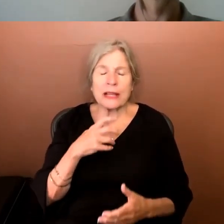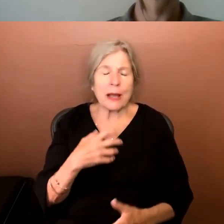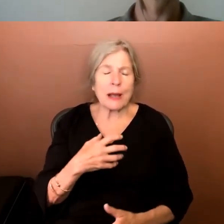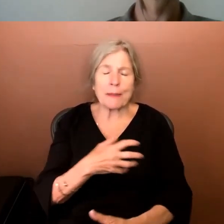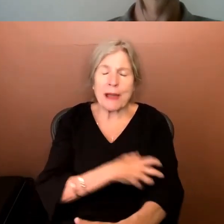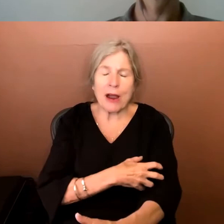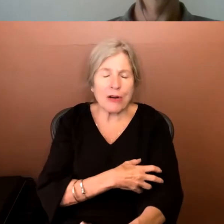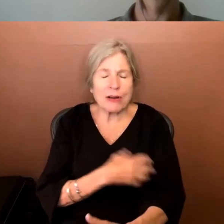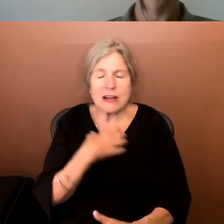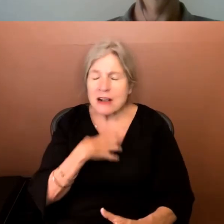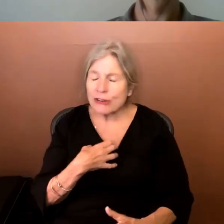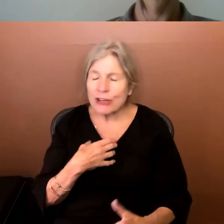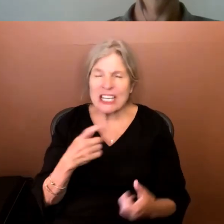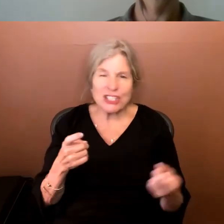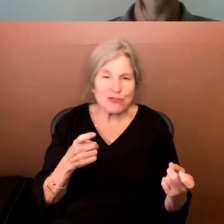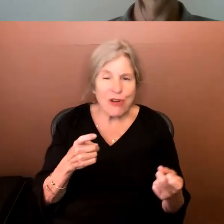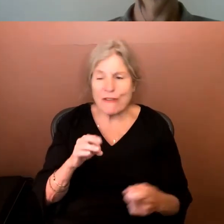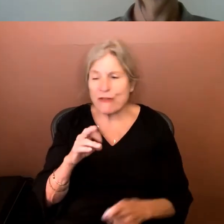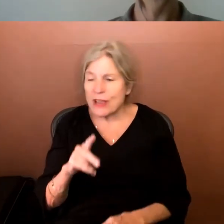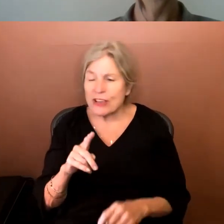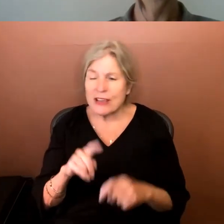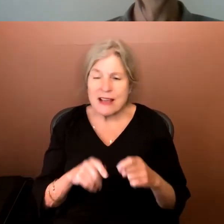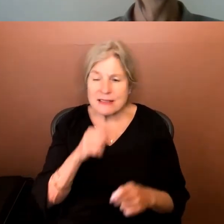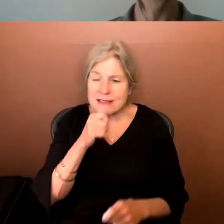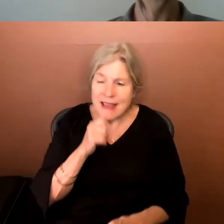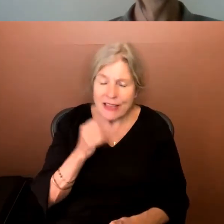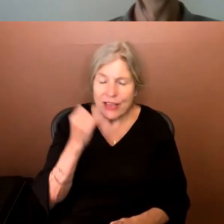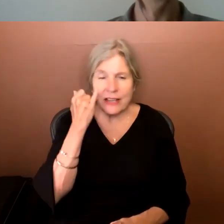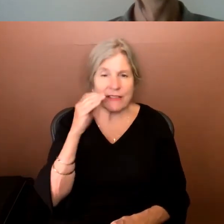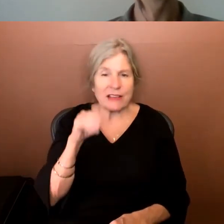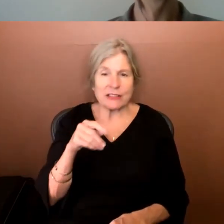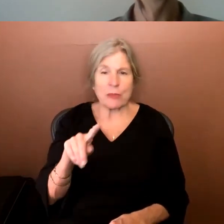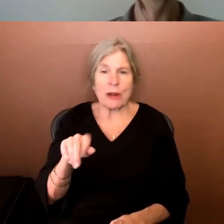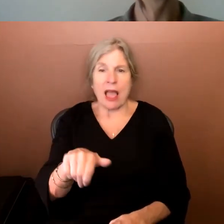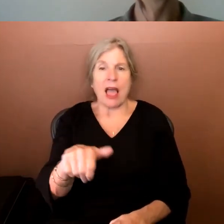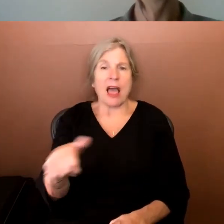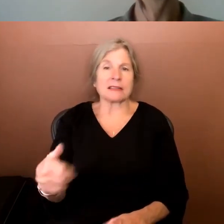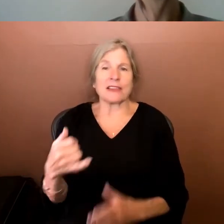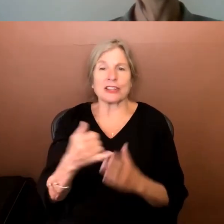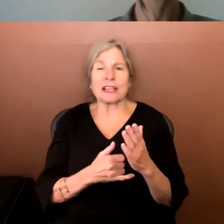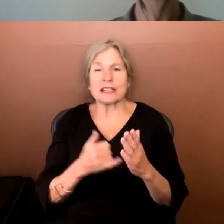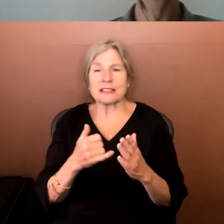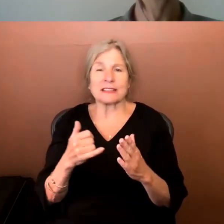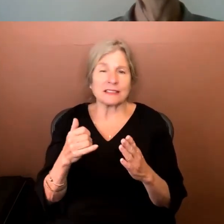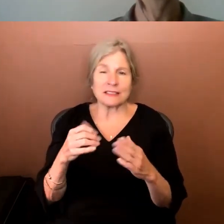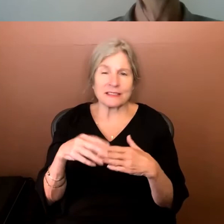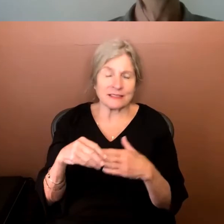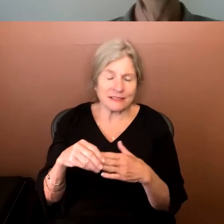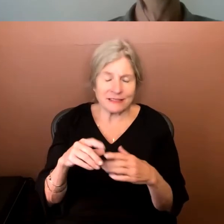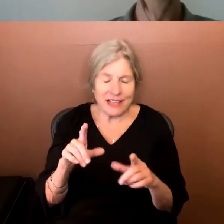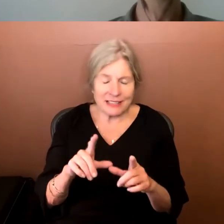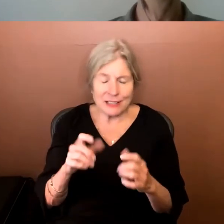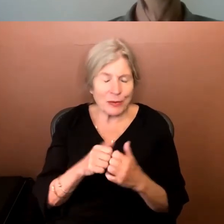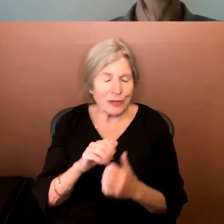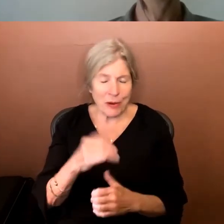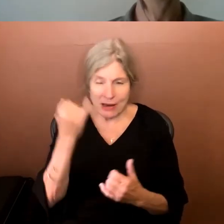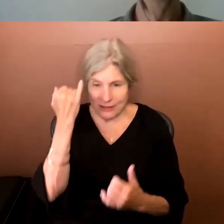stand the idea of giving someone else the artistic license with your ideas? But I hear what you are